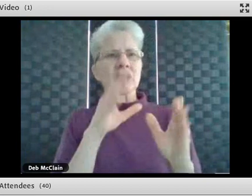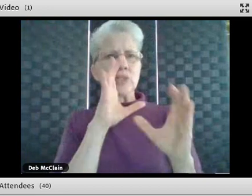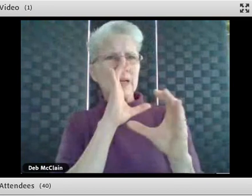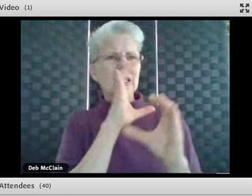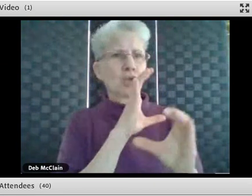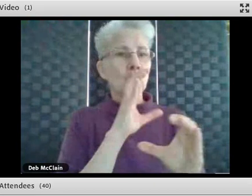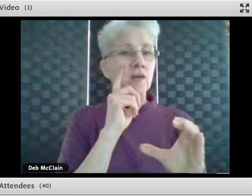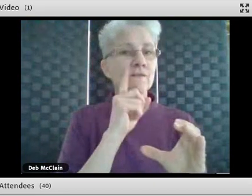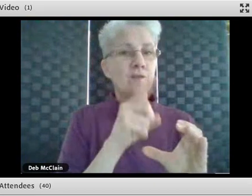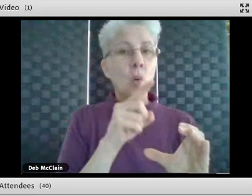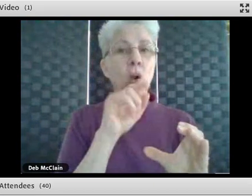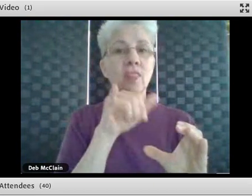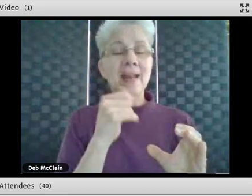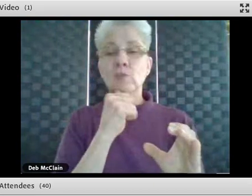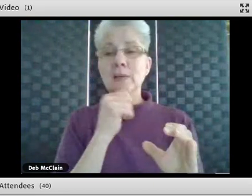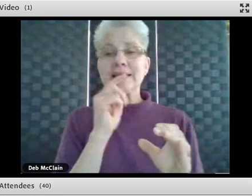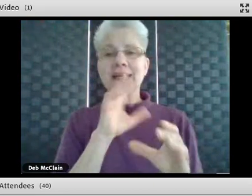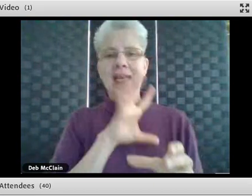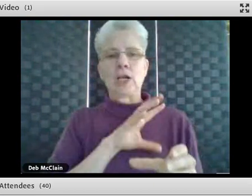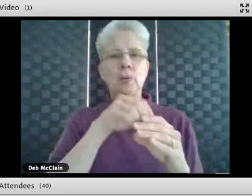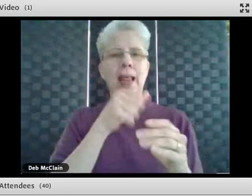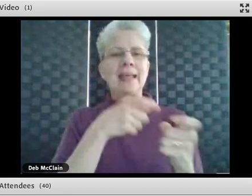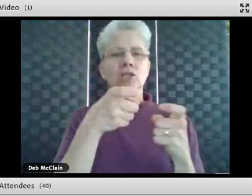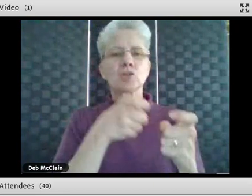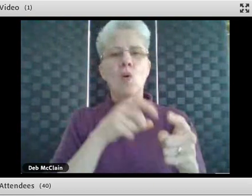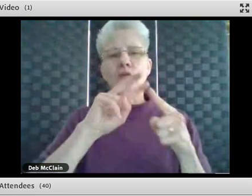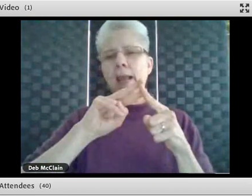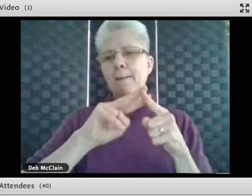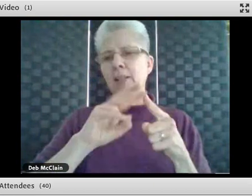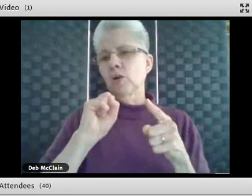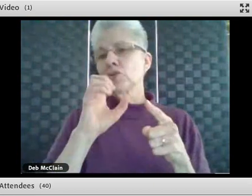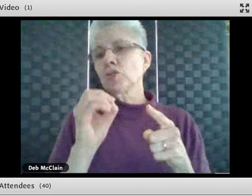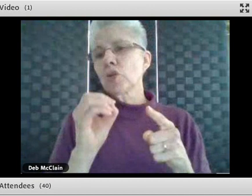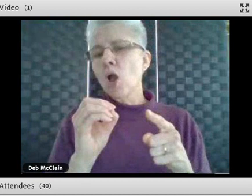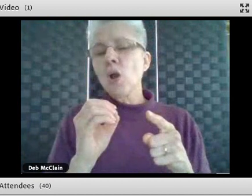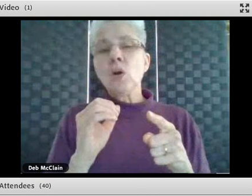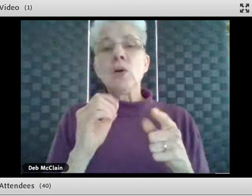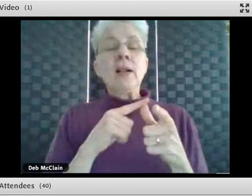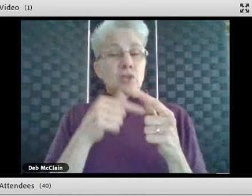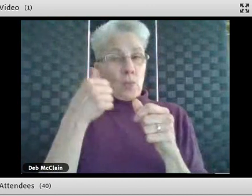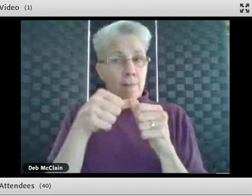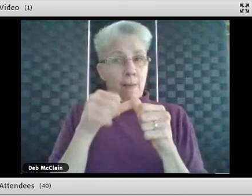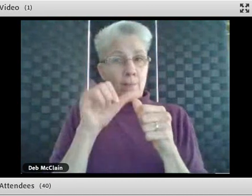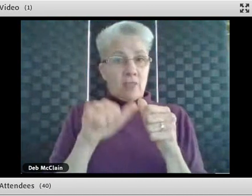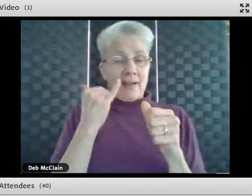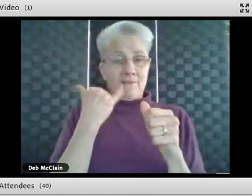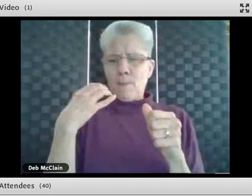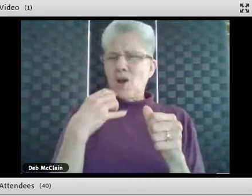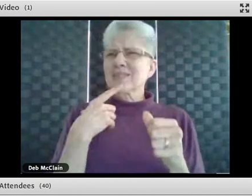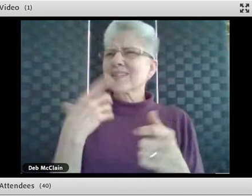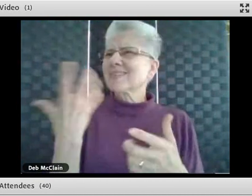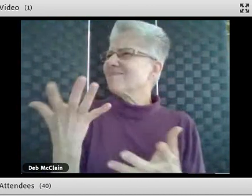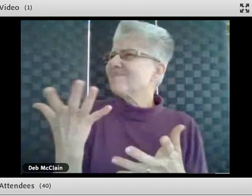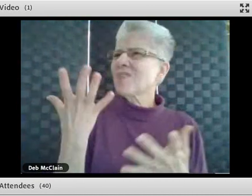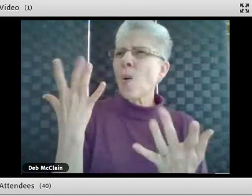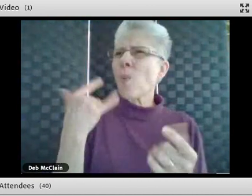if we did not include any controlled vocabularies. So keep that in mind in case your boss ever says, "What's the point of this?